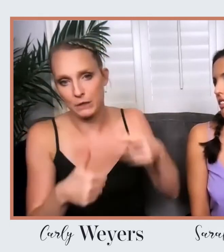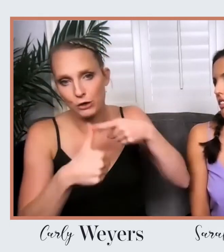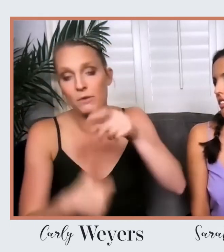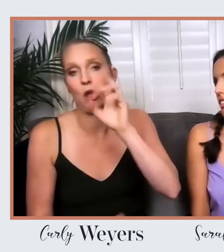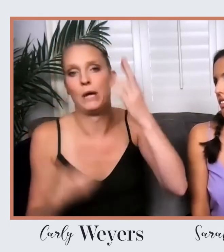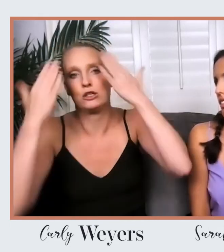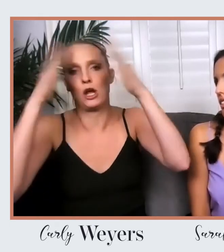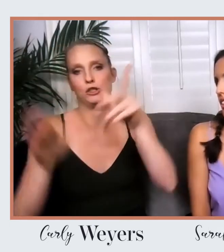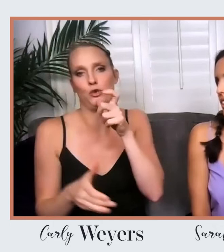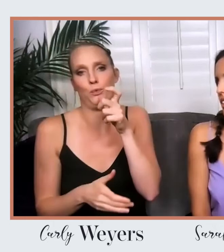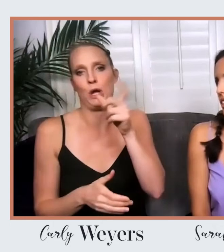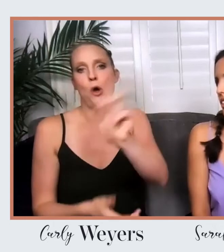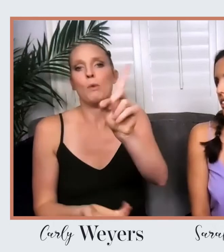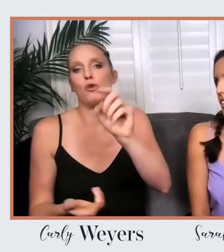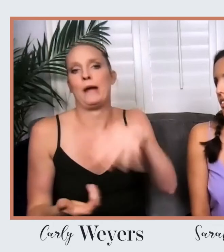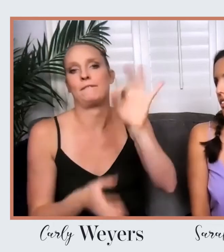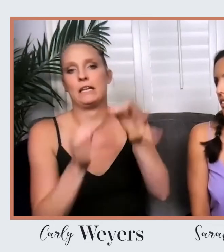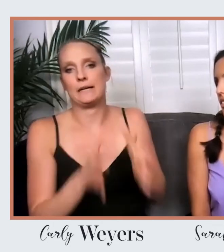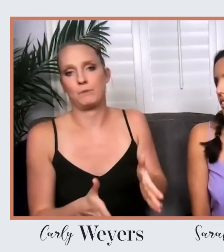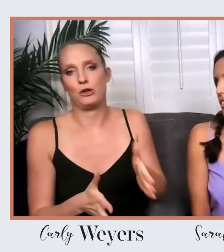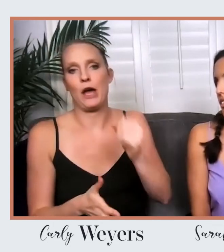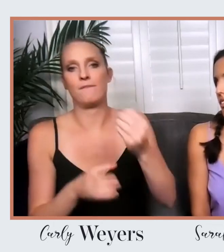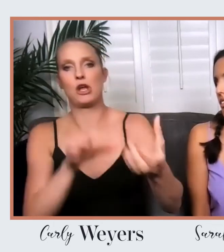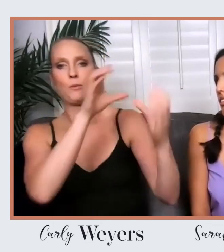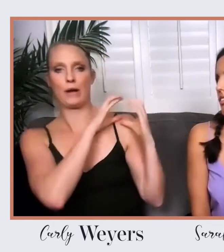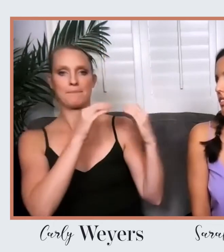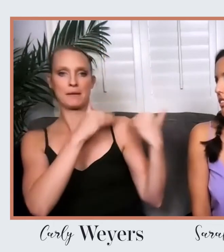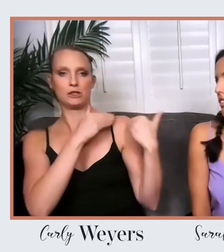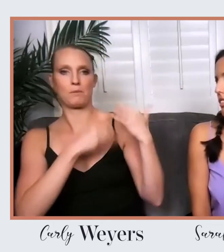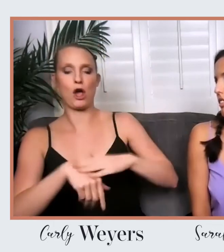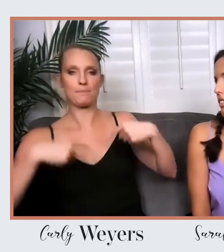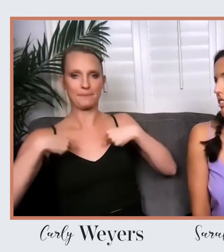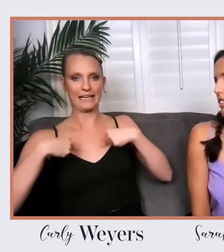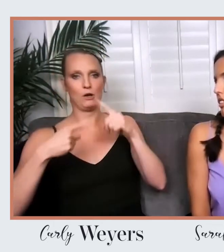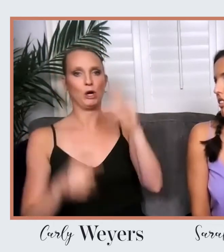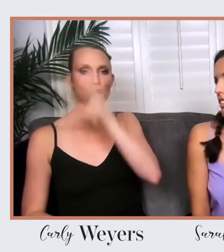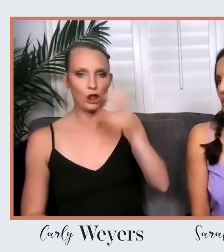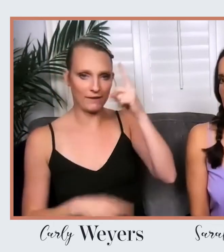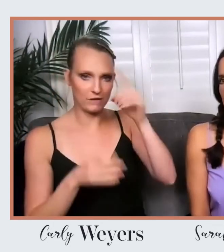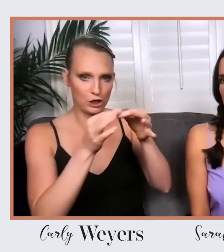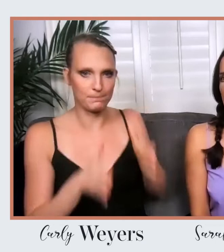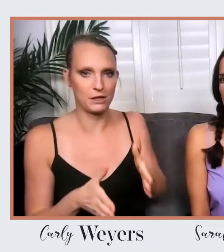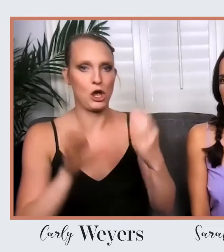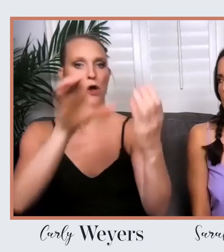for interpreters or they don't know where to find an interpreter, so they typically, you know, they'll put the burden on me to search for an interpreter